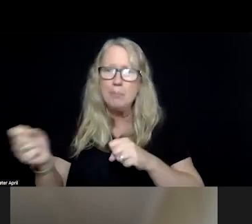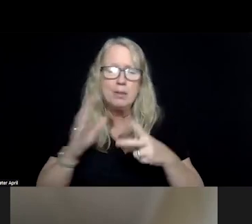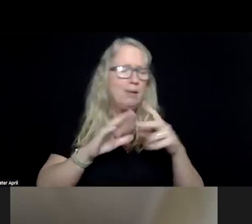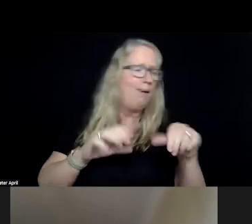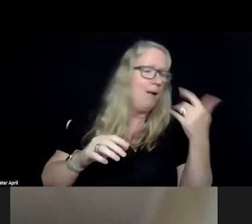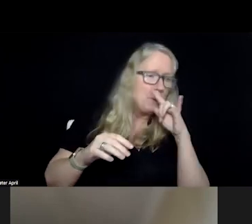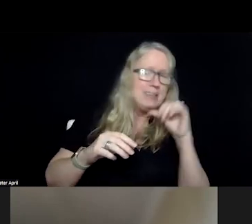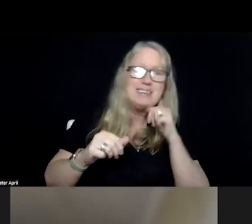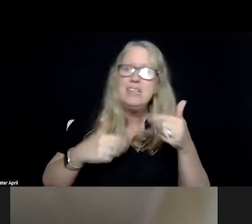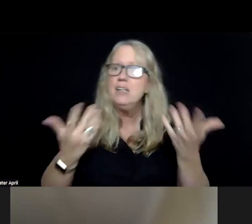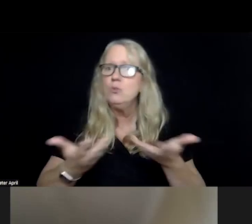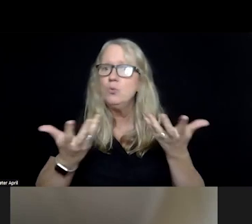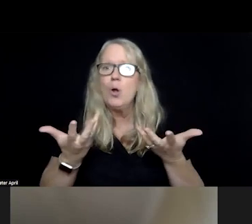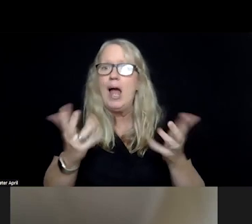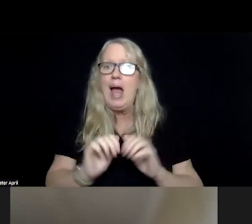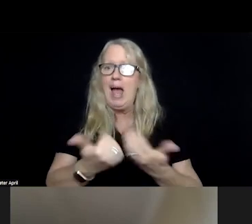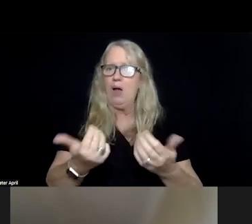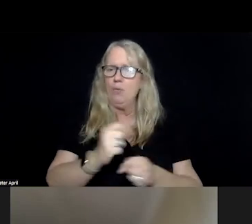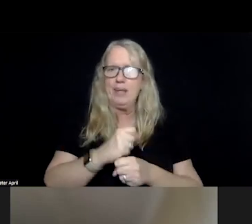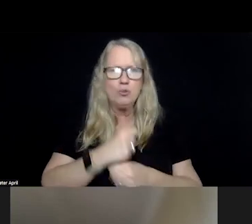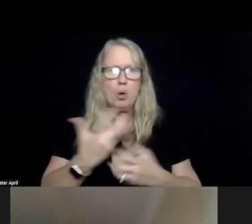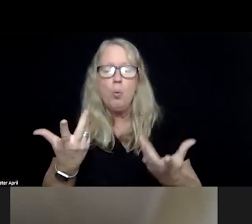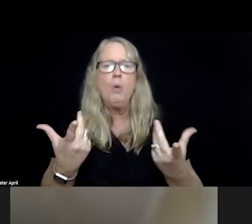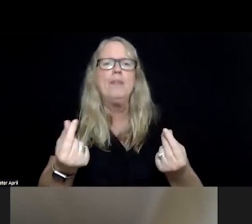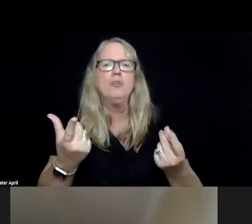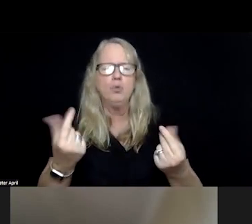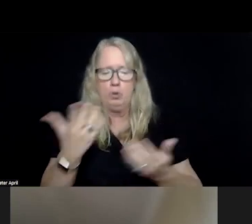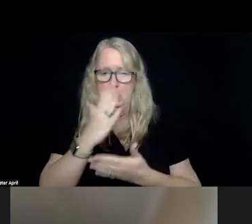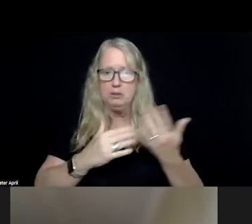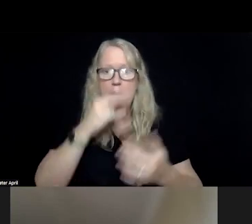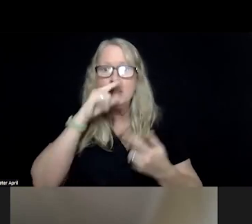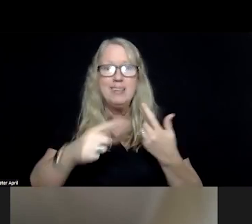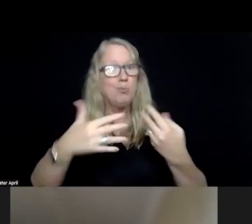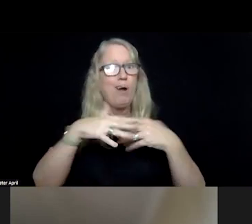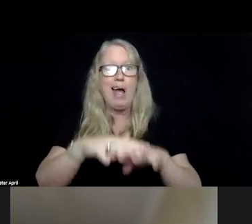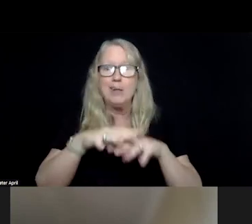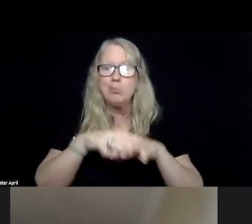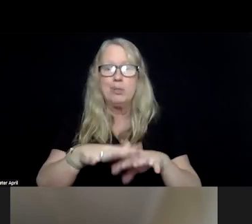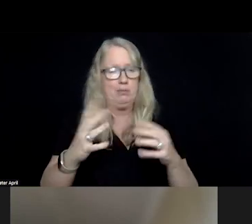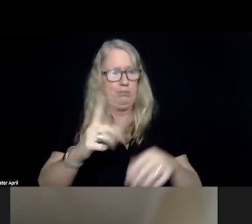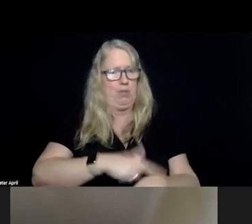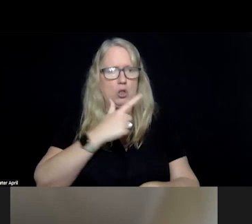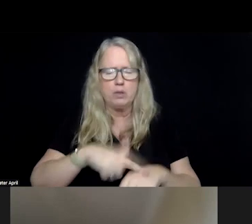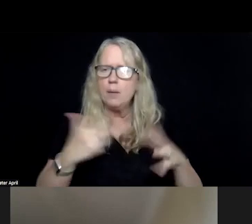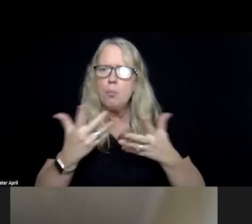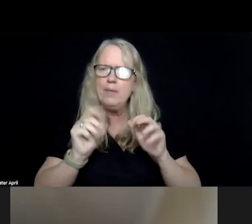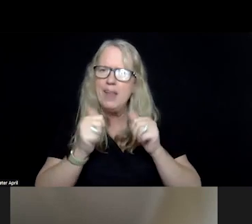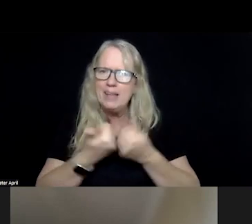SOME DID NOT. SOME KIDS FROM HYBRID. IF YOU ARE ALREADY